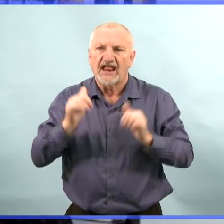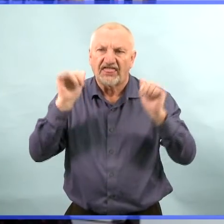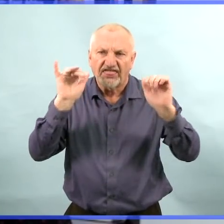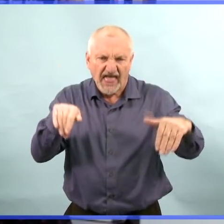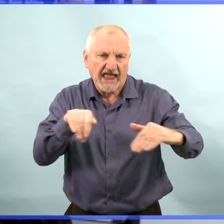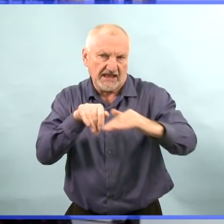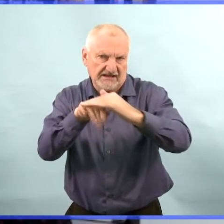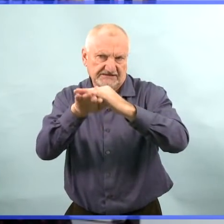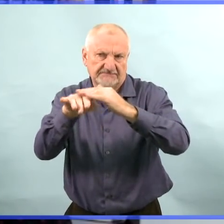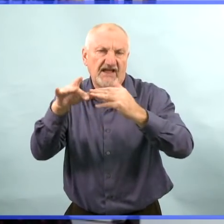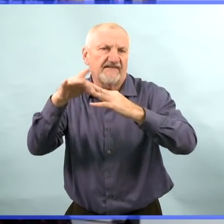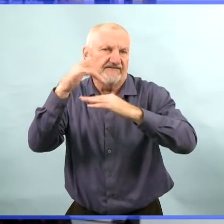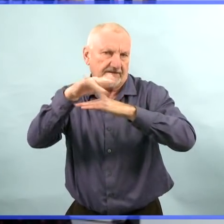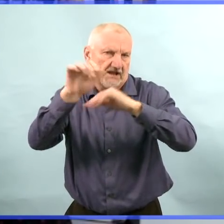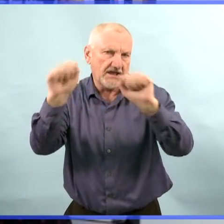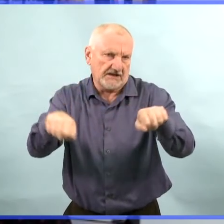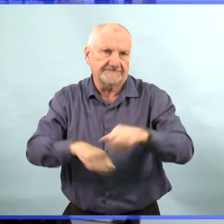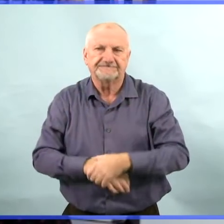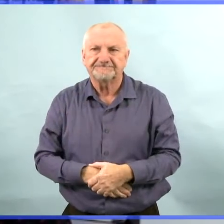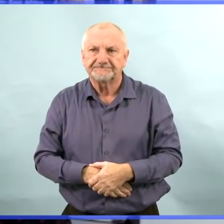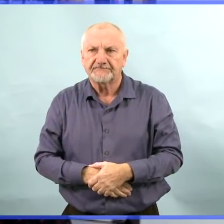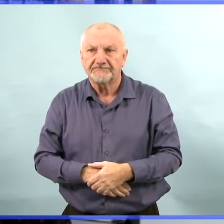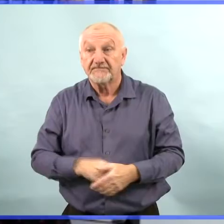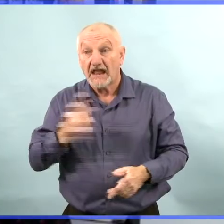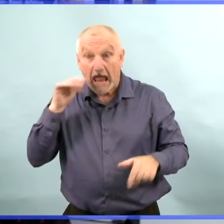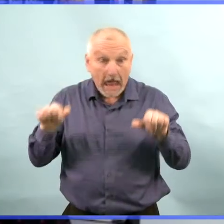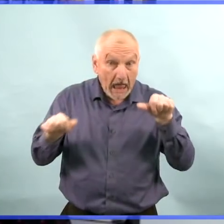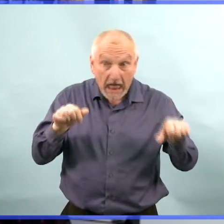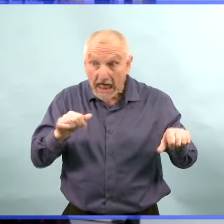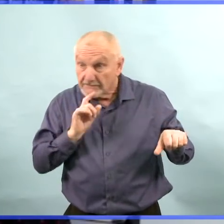if you still have questions about vaccinating your older or younger children